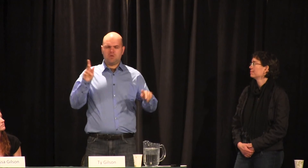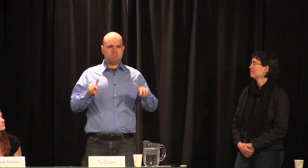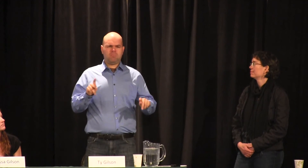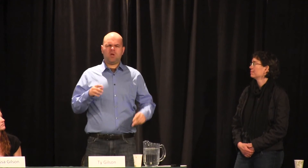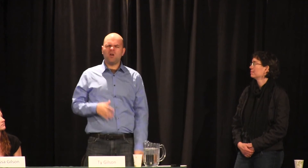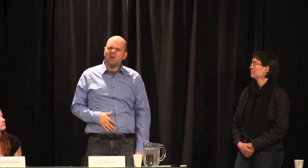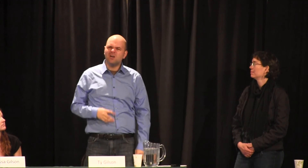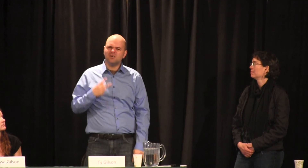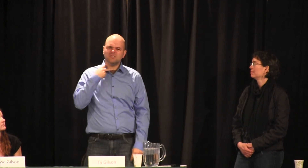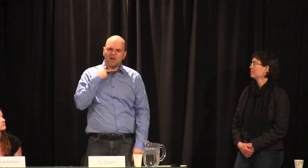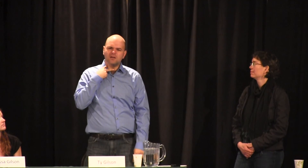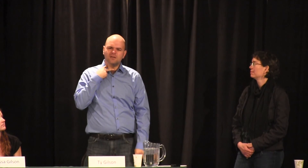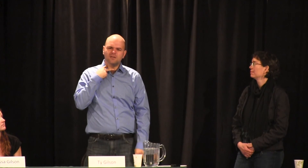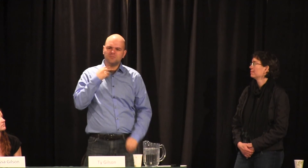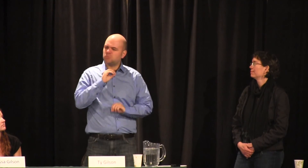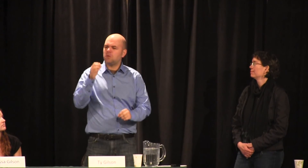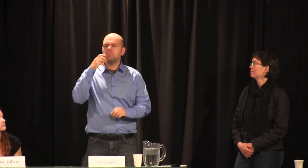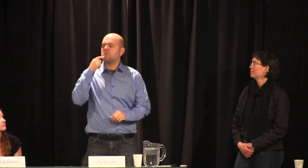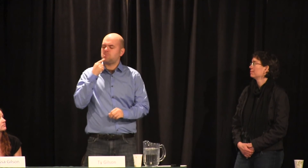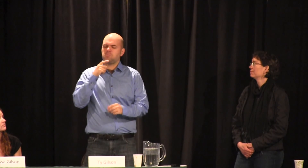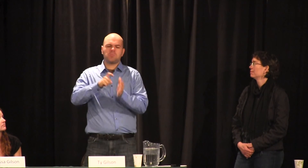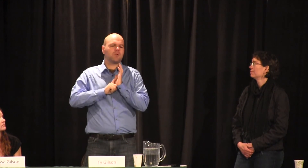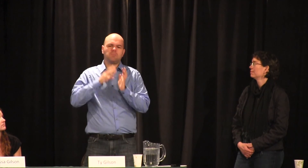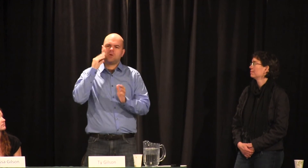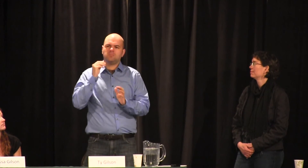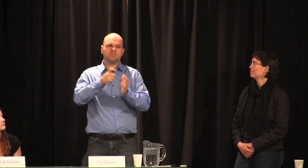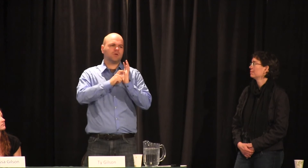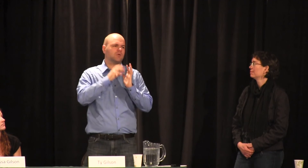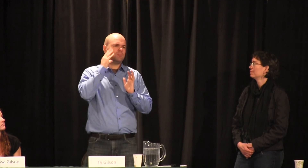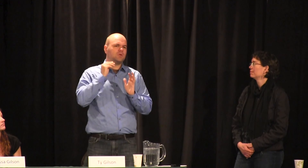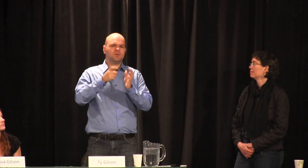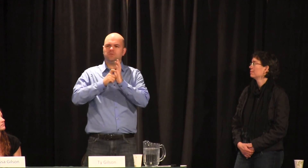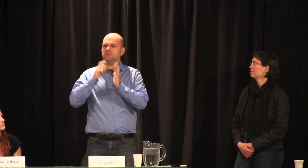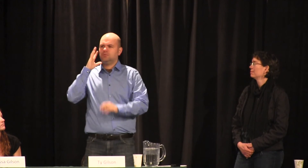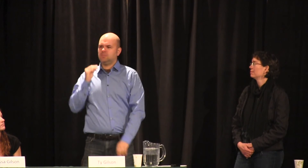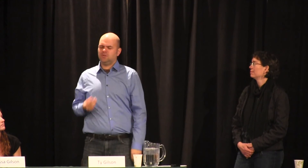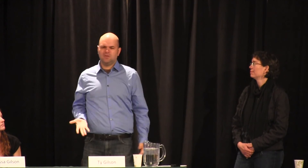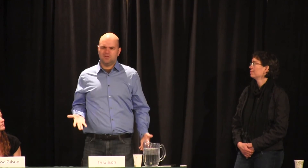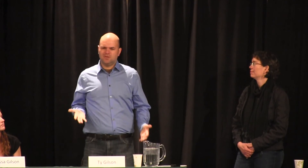We don't know. And then you end up getting a little bit stuck because you don't know